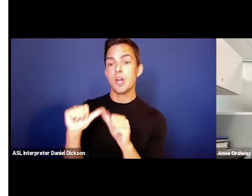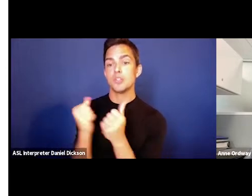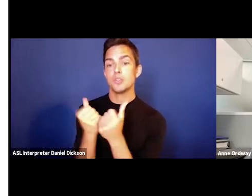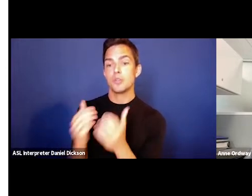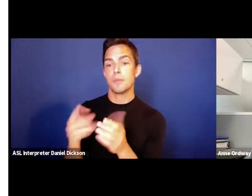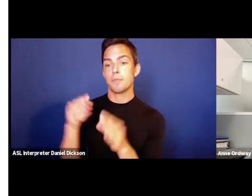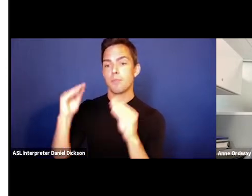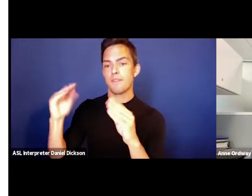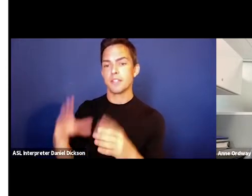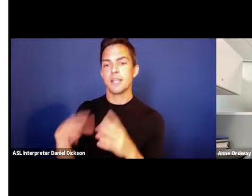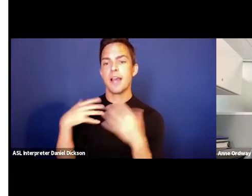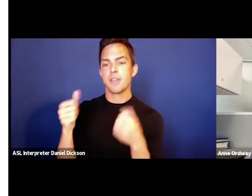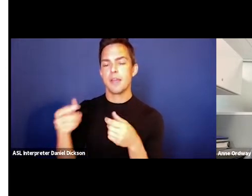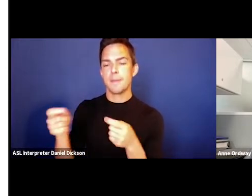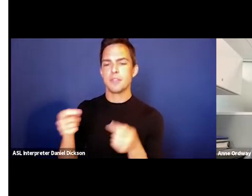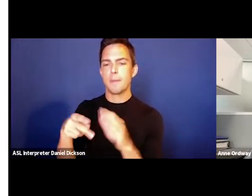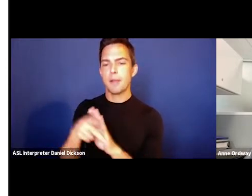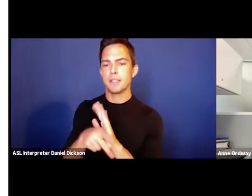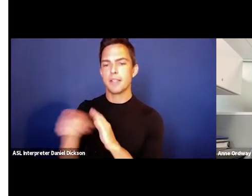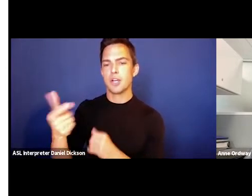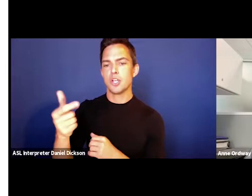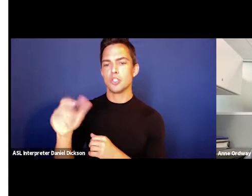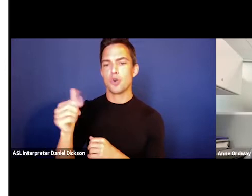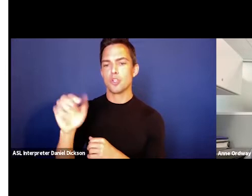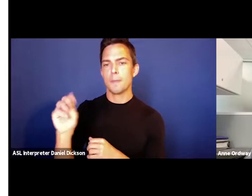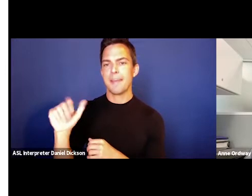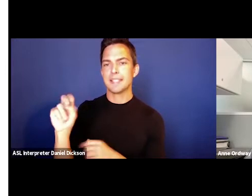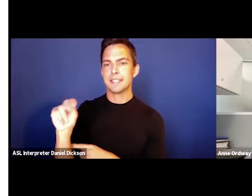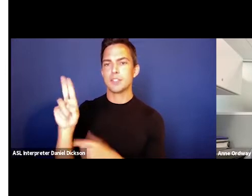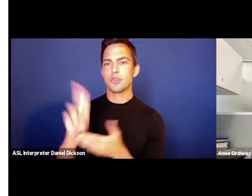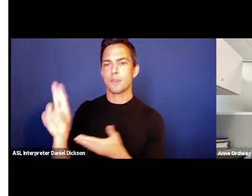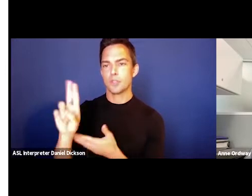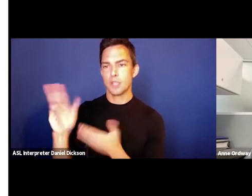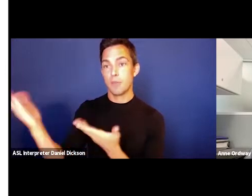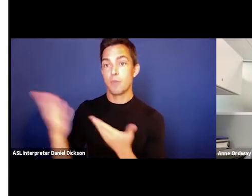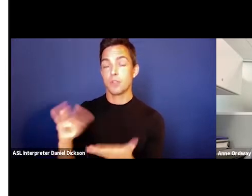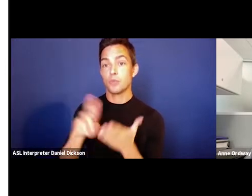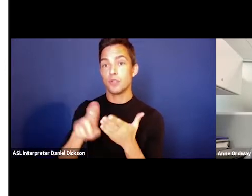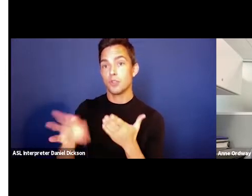Health Administration and Policy at George Mason University and brings research expertise in health